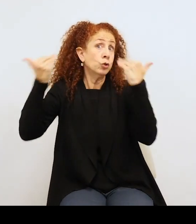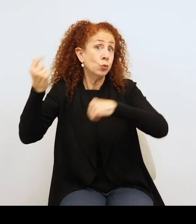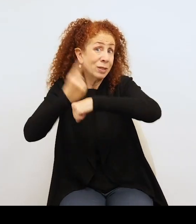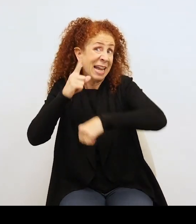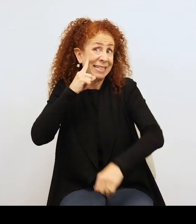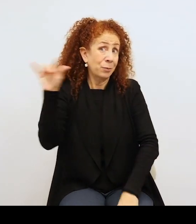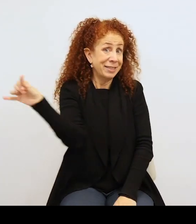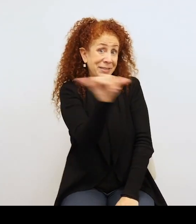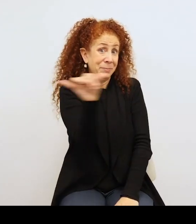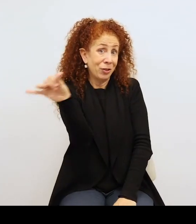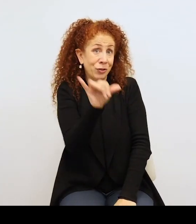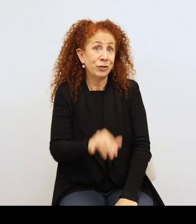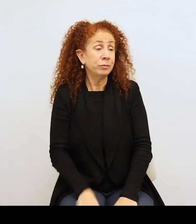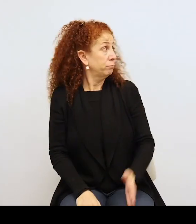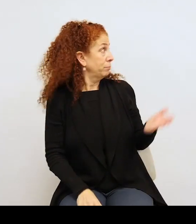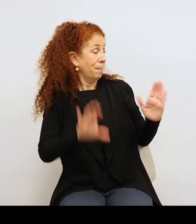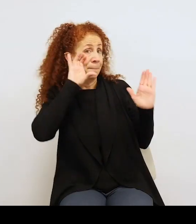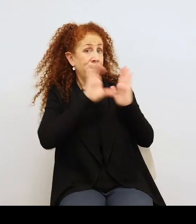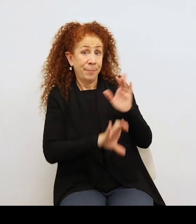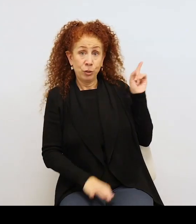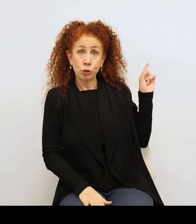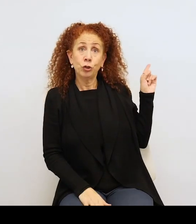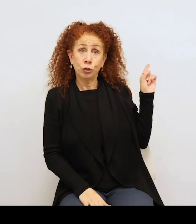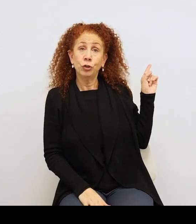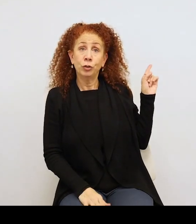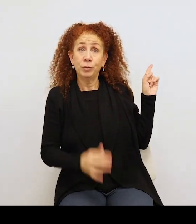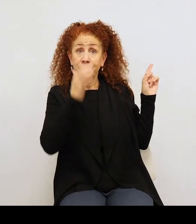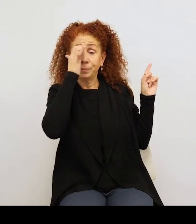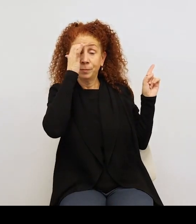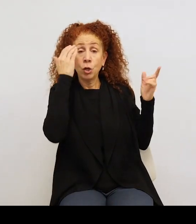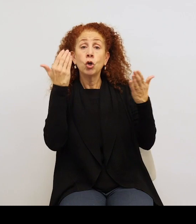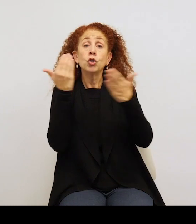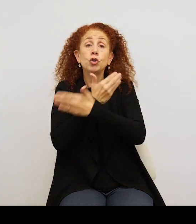This is an image of the new terminal at the Singapore